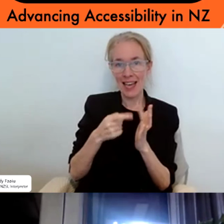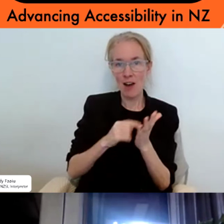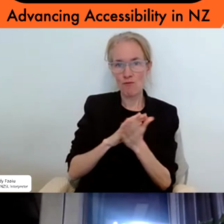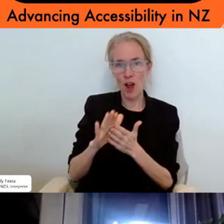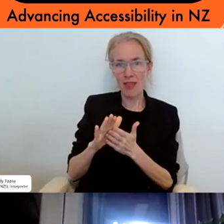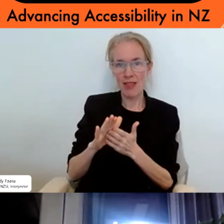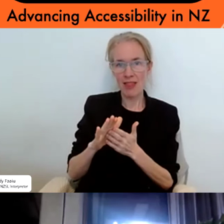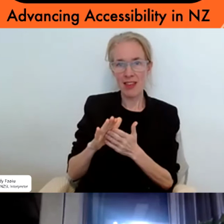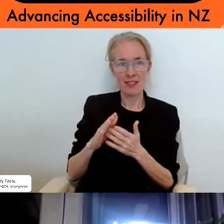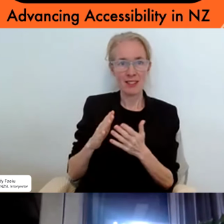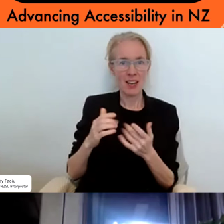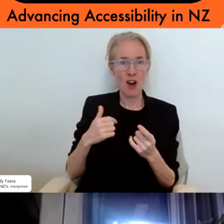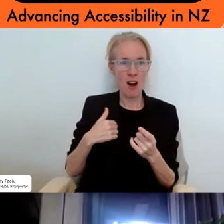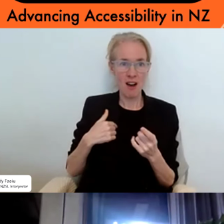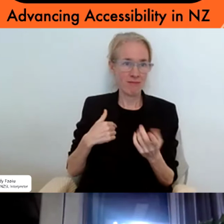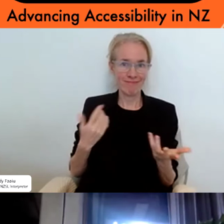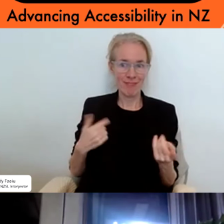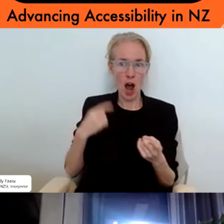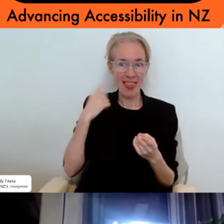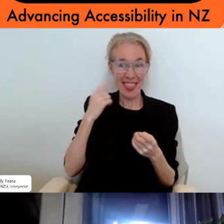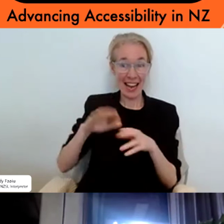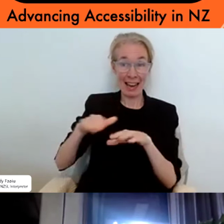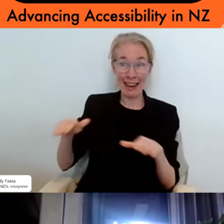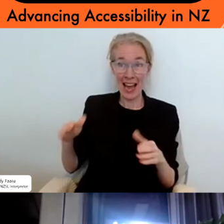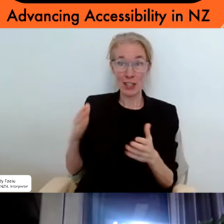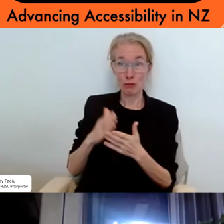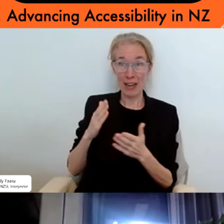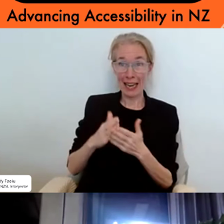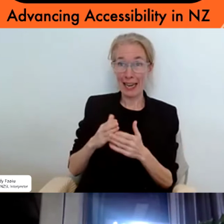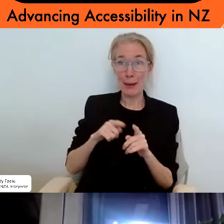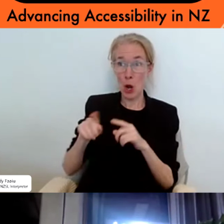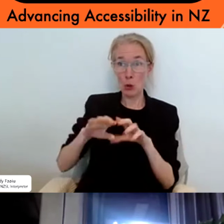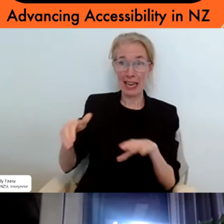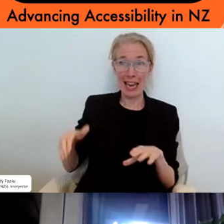are gone. We've built on some real crap ground, if I can say that